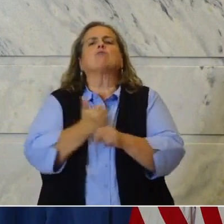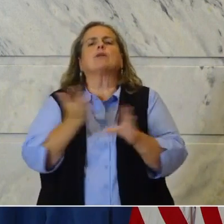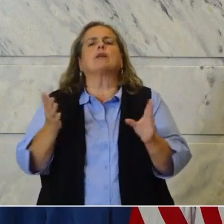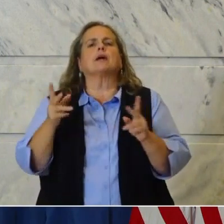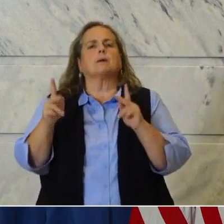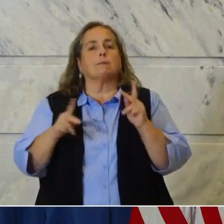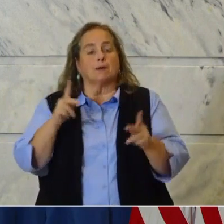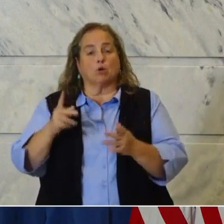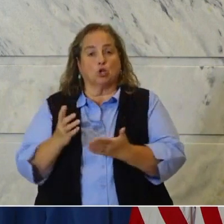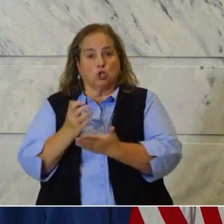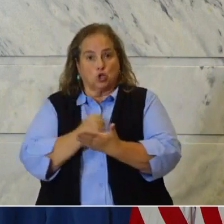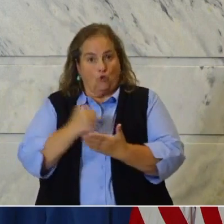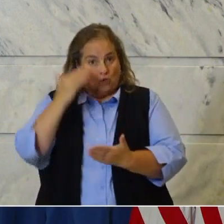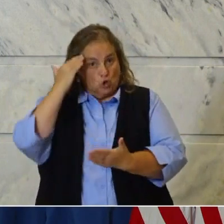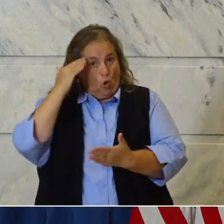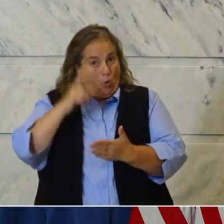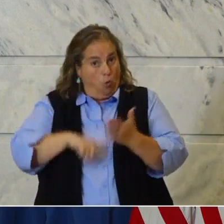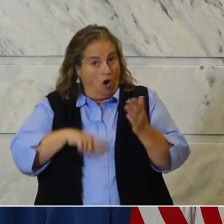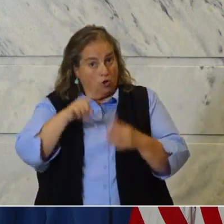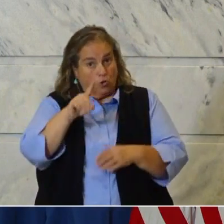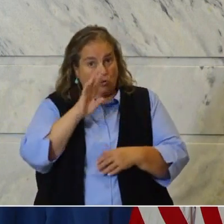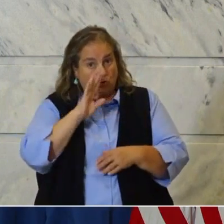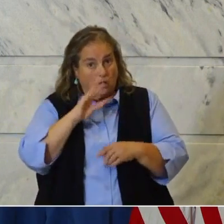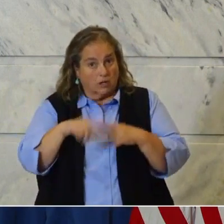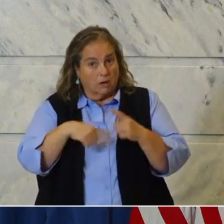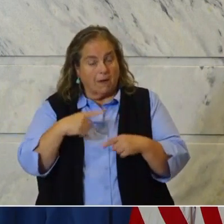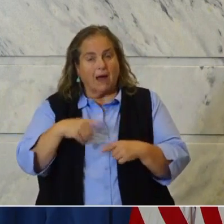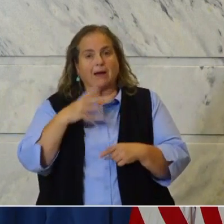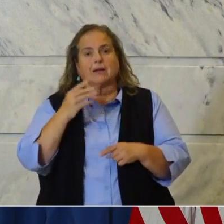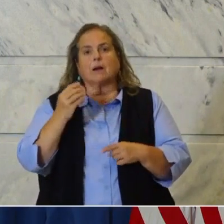deserve to know, but you're talking about what may be the long term health